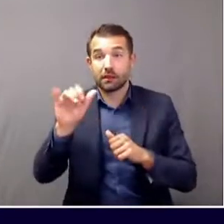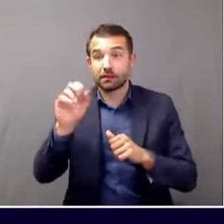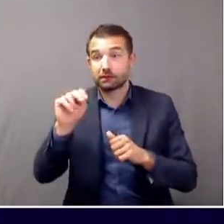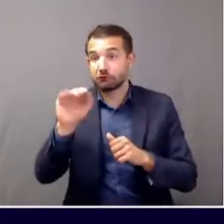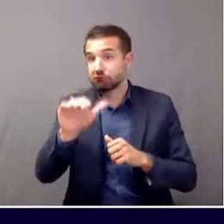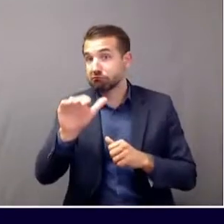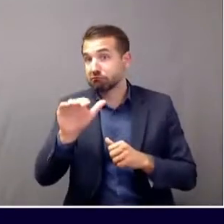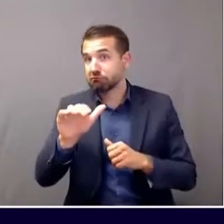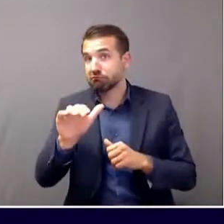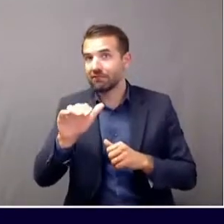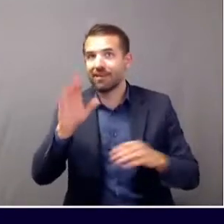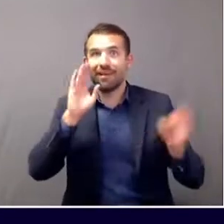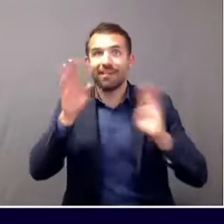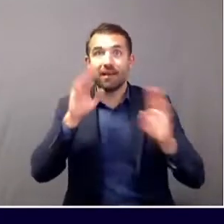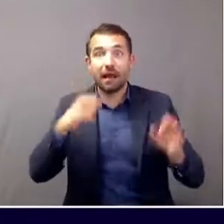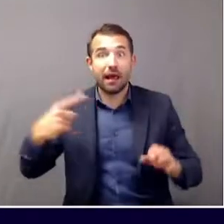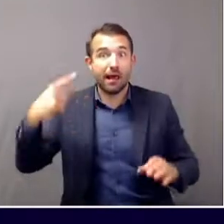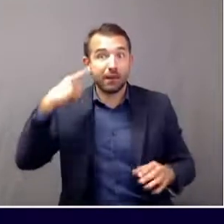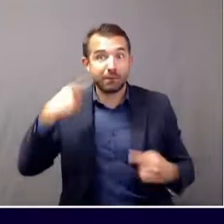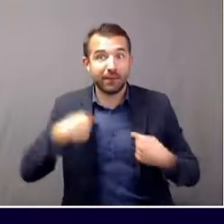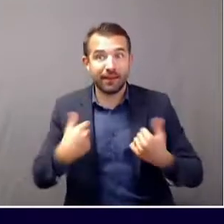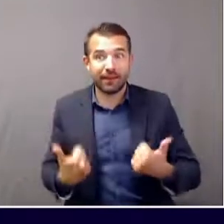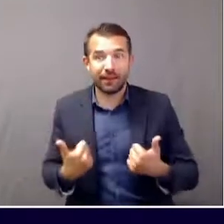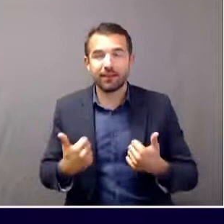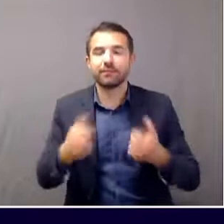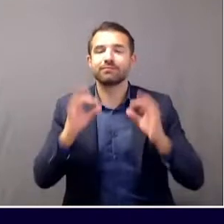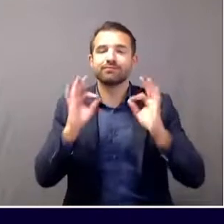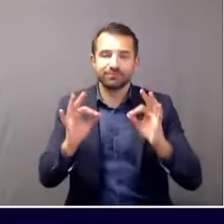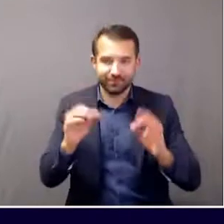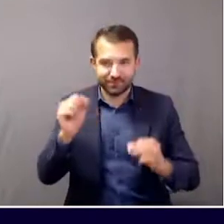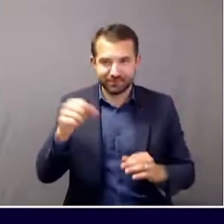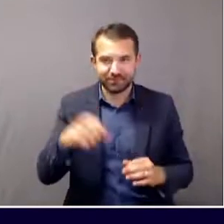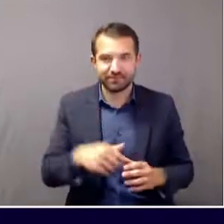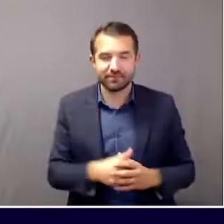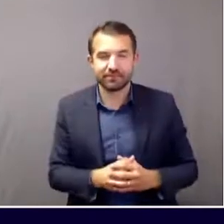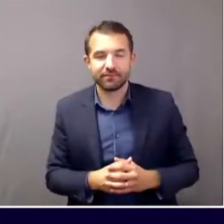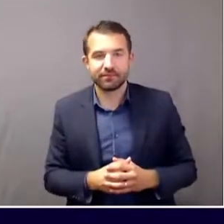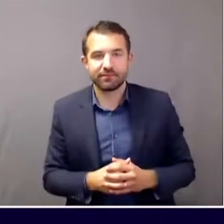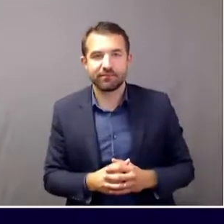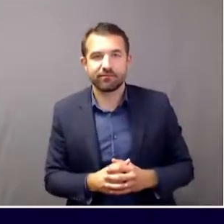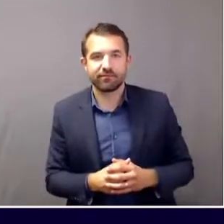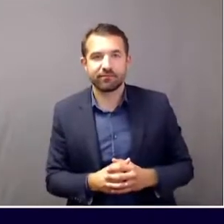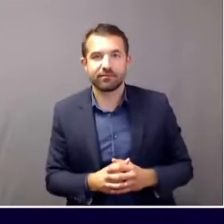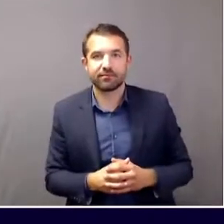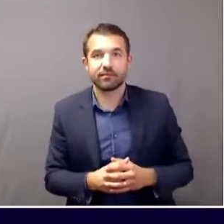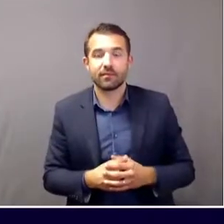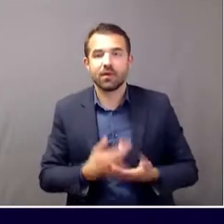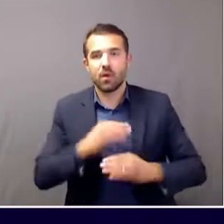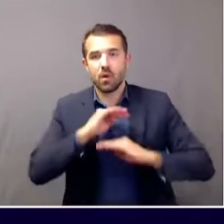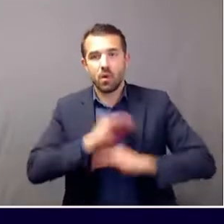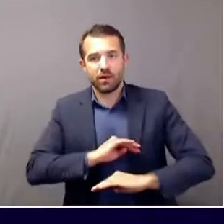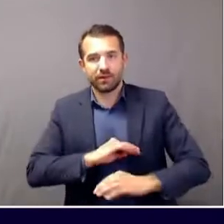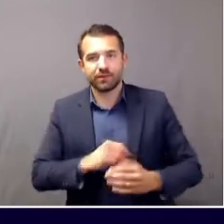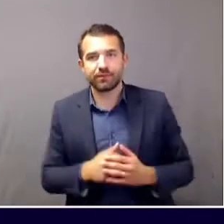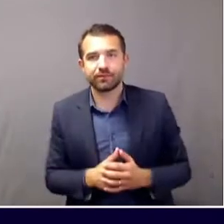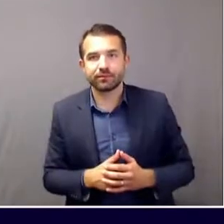hi can you hear me now doctor shot we can go ahead all right